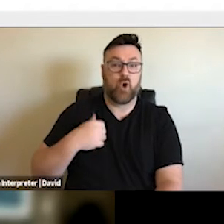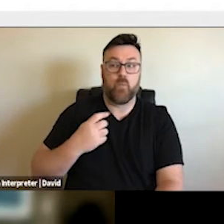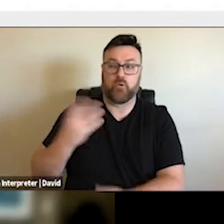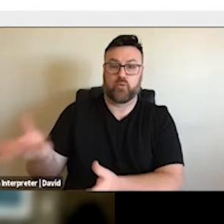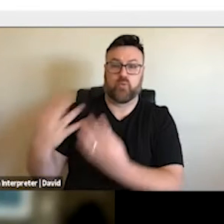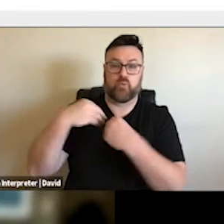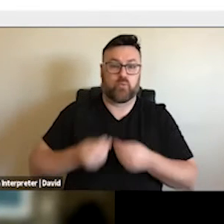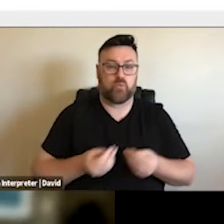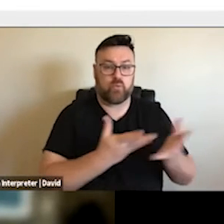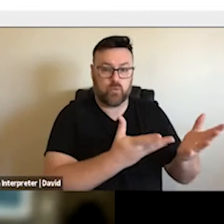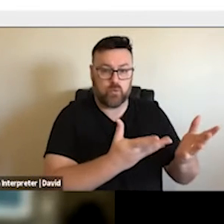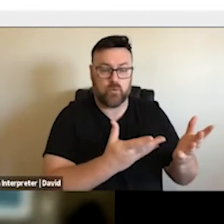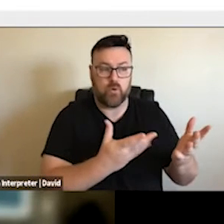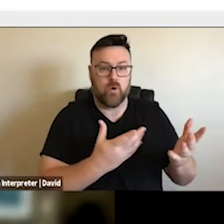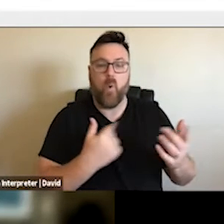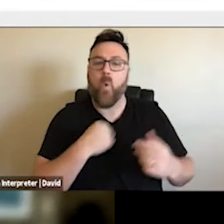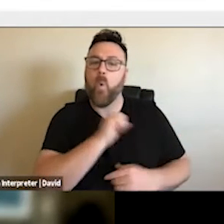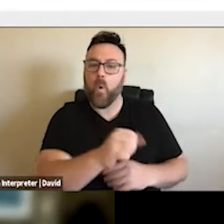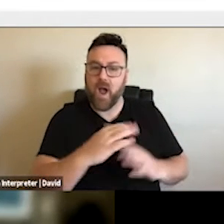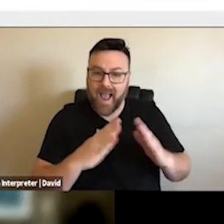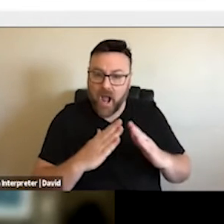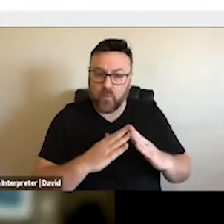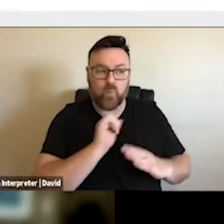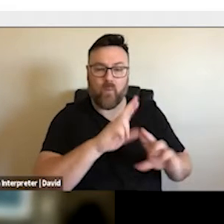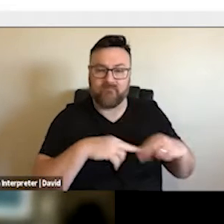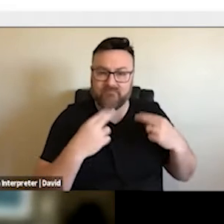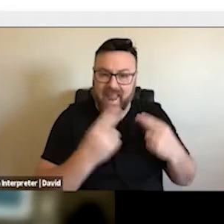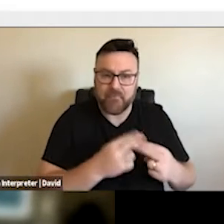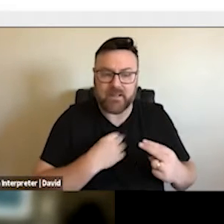someone in their household being vulnerable to a breakthrough infection or they got children